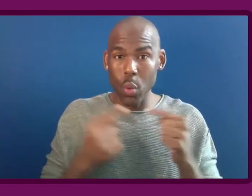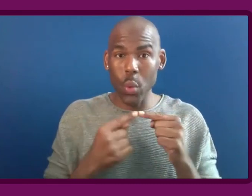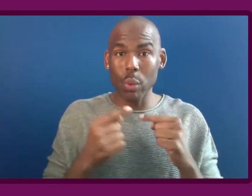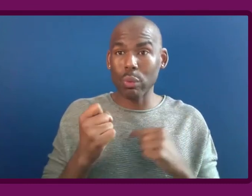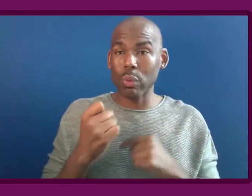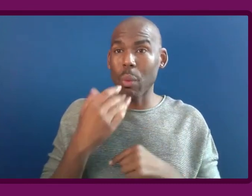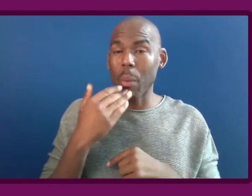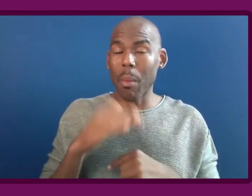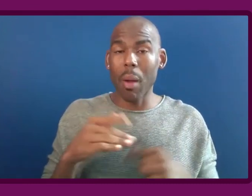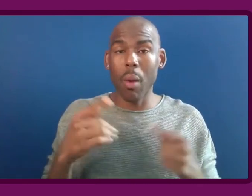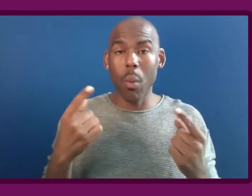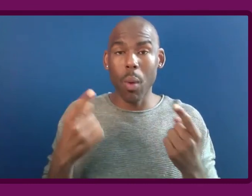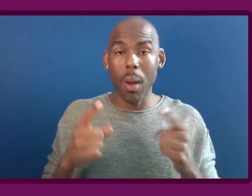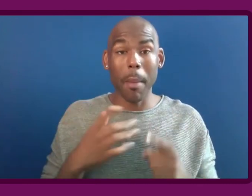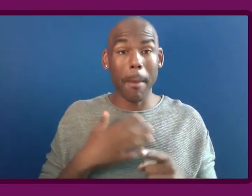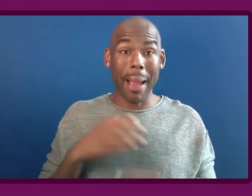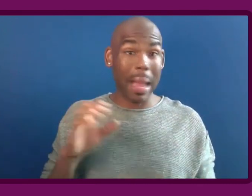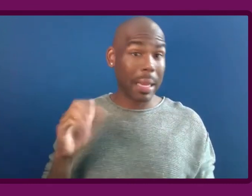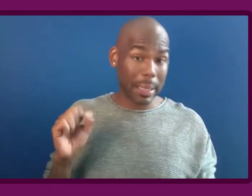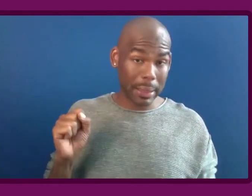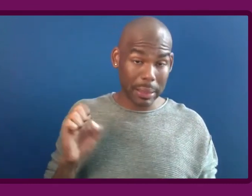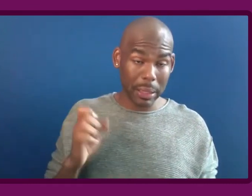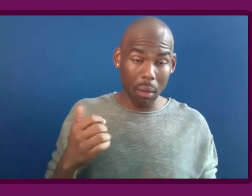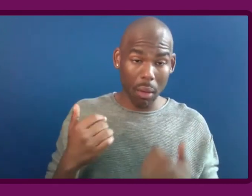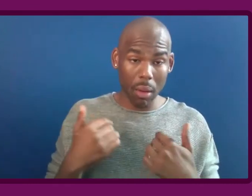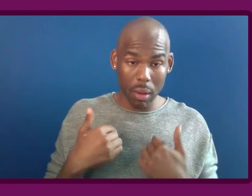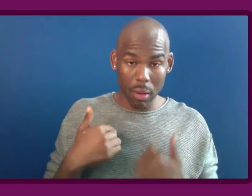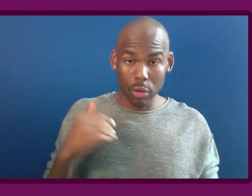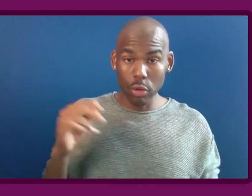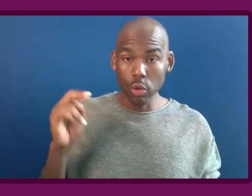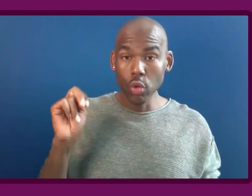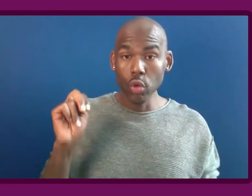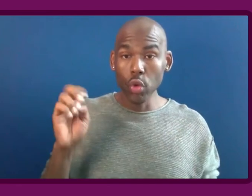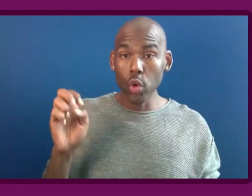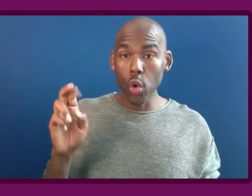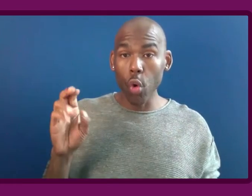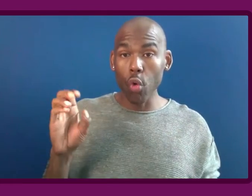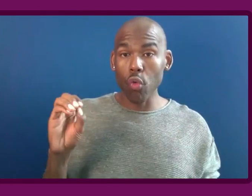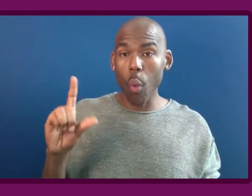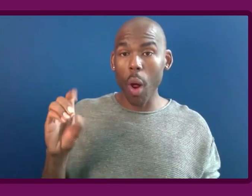Then I continue to experience the world now, from the vision of having a disability. To me,